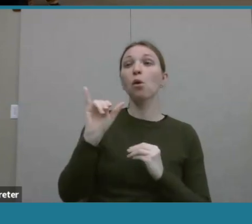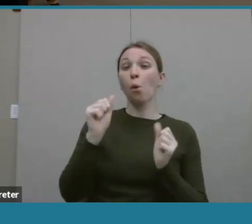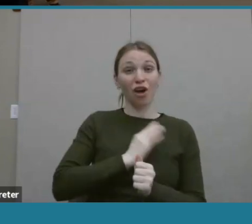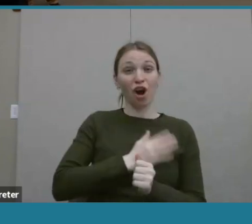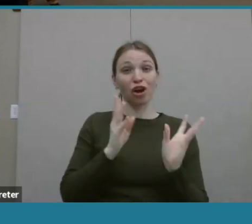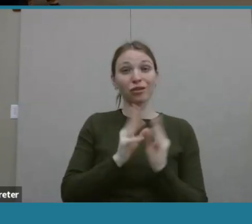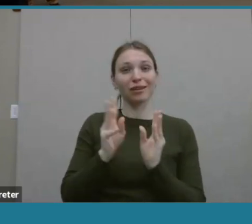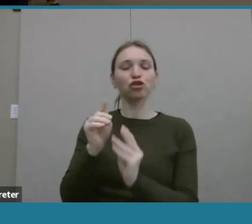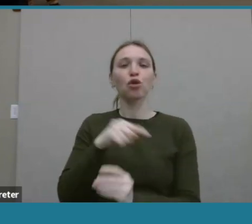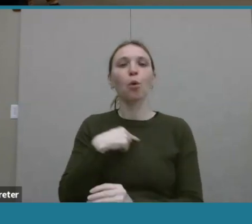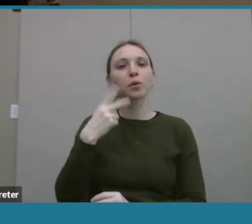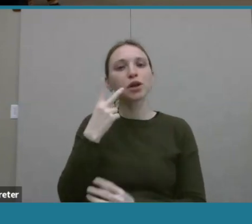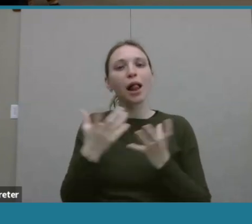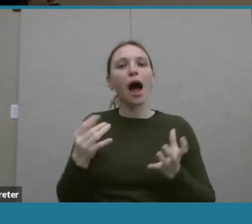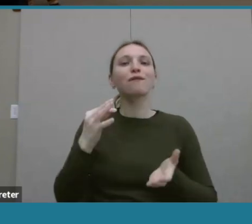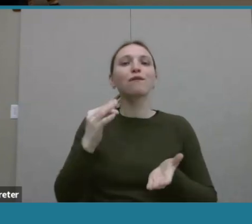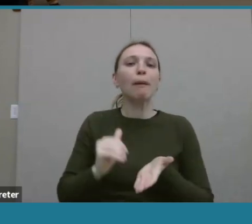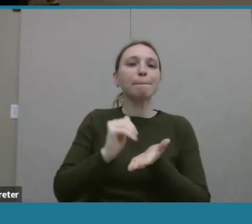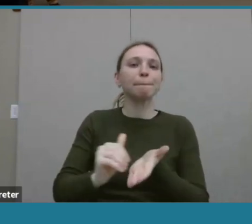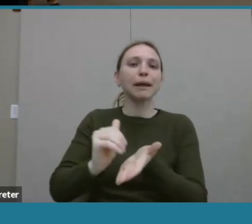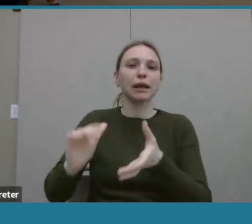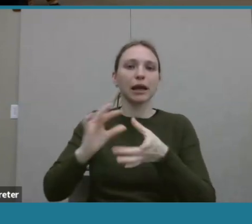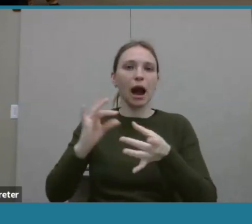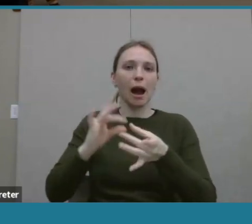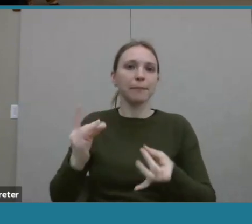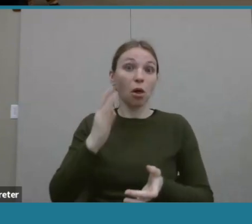was also really positive to see people sharing some of the same